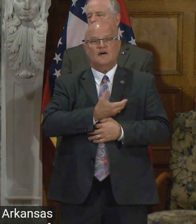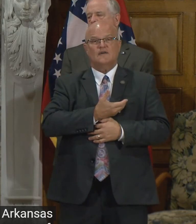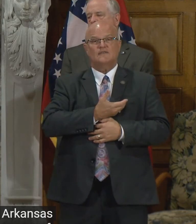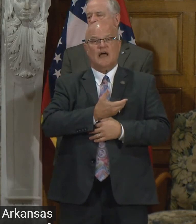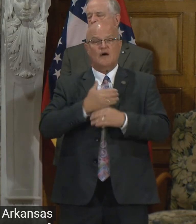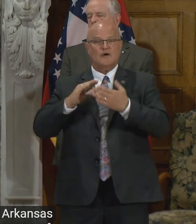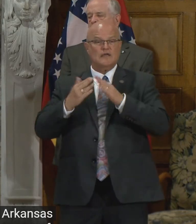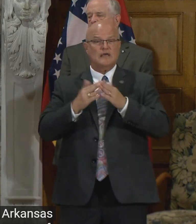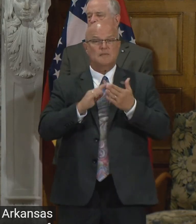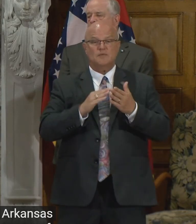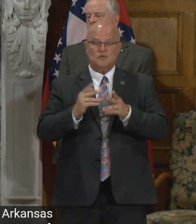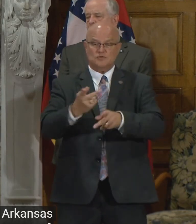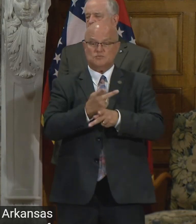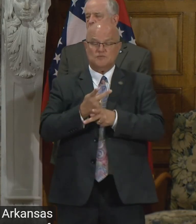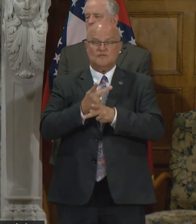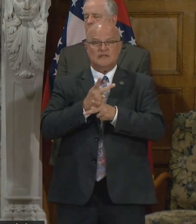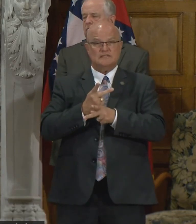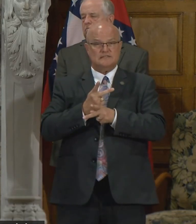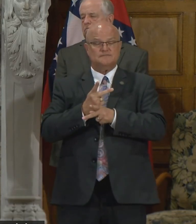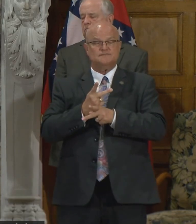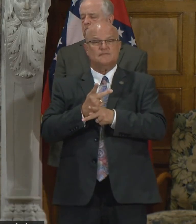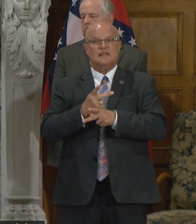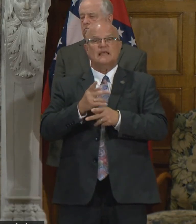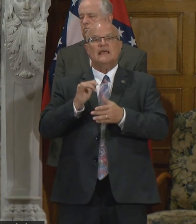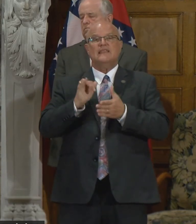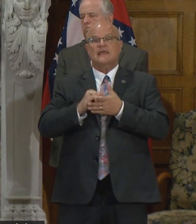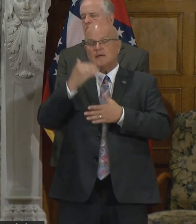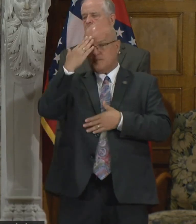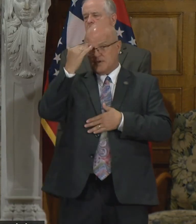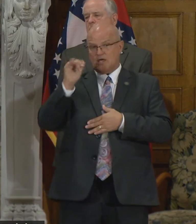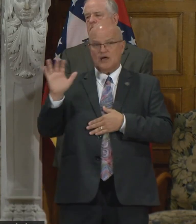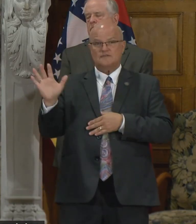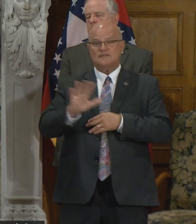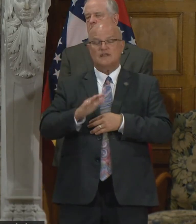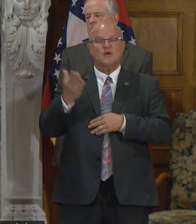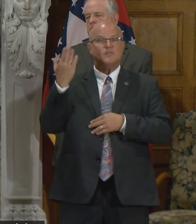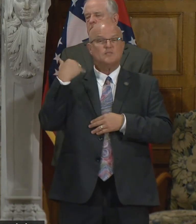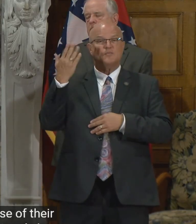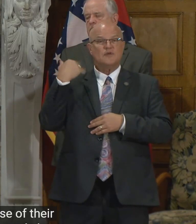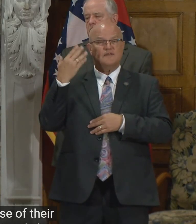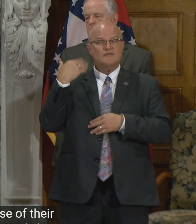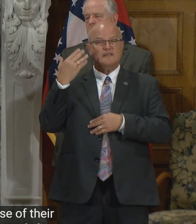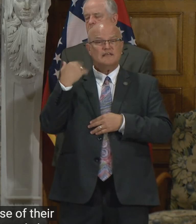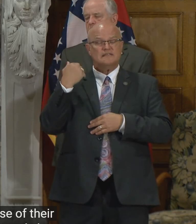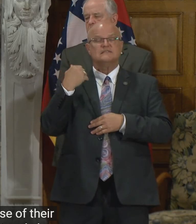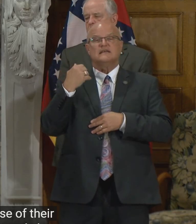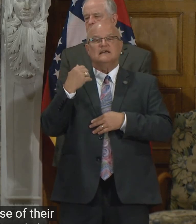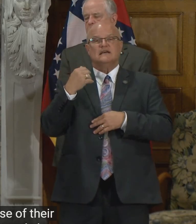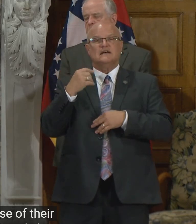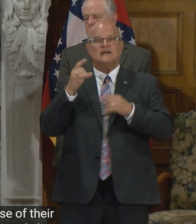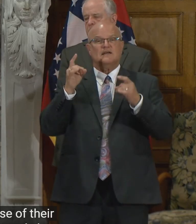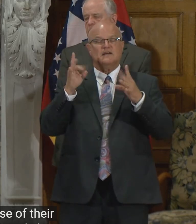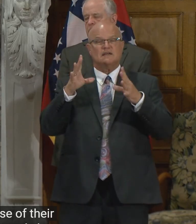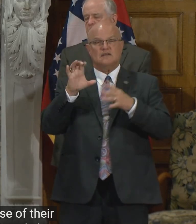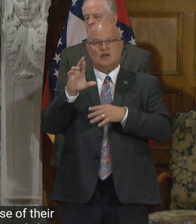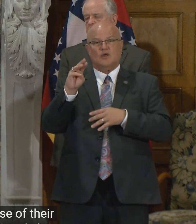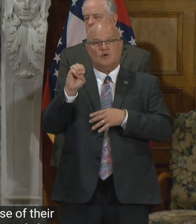Community supervision population that, because of their previous criminal history is is at a higher risk,